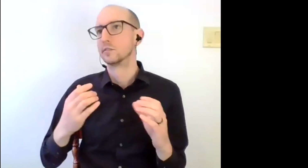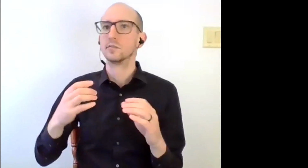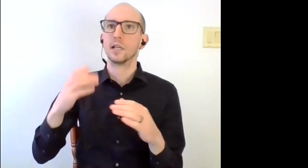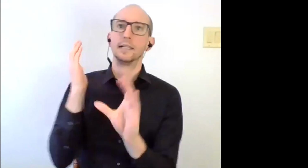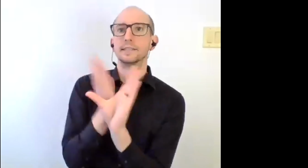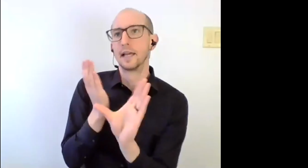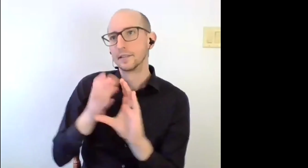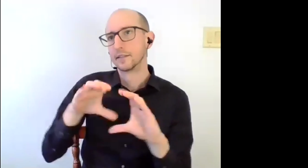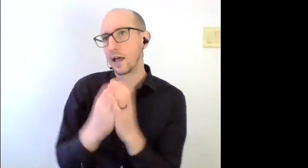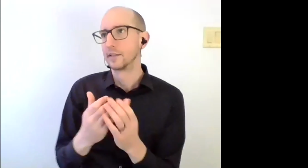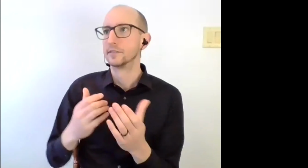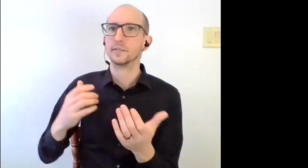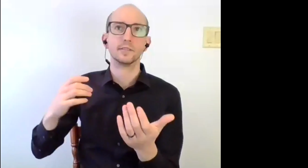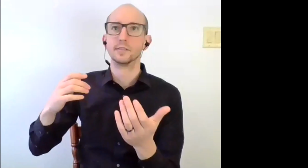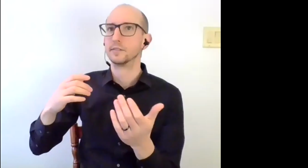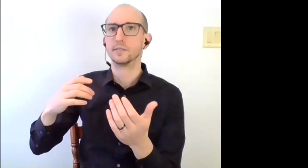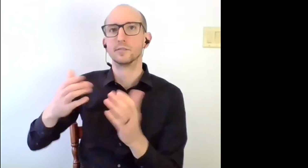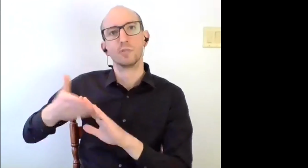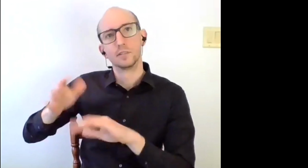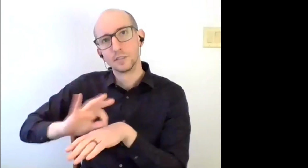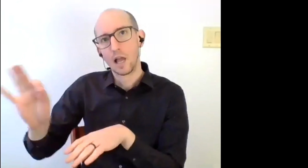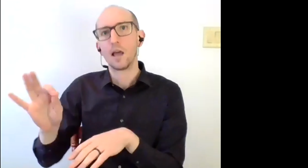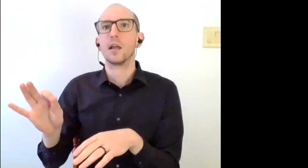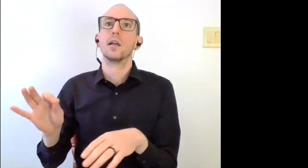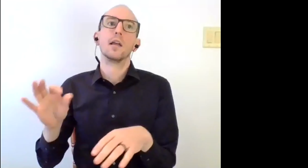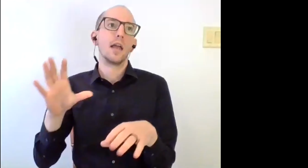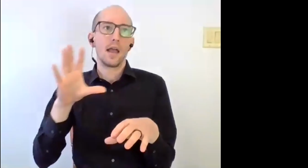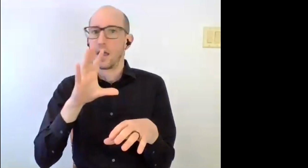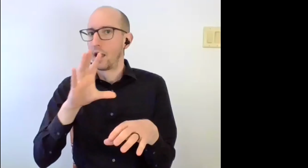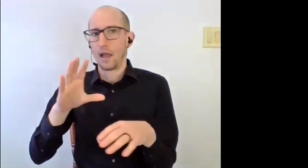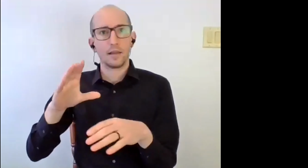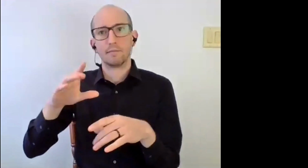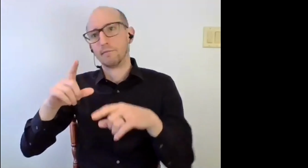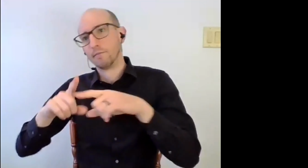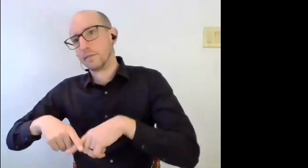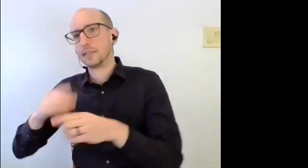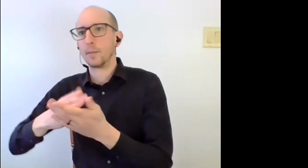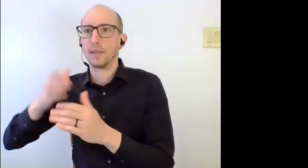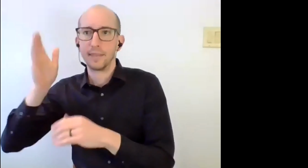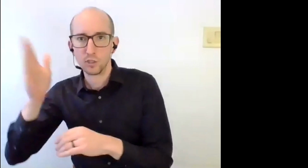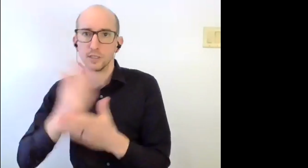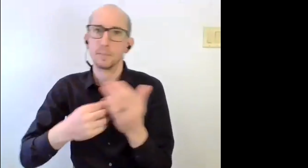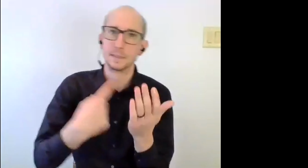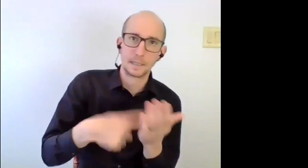it used to be a 9:00 a.m. siect course and whil psych course and while you will do a lot of work on-line the teacher still